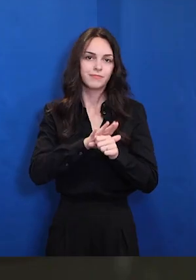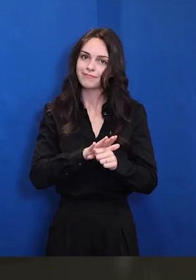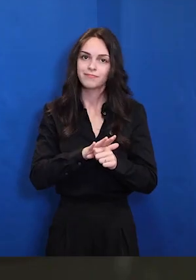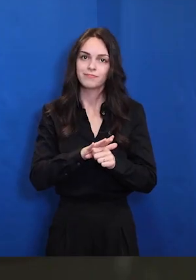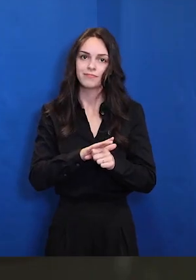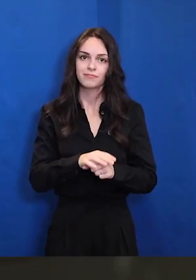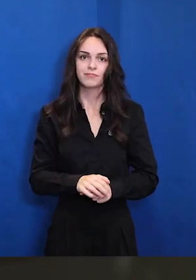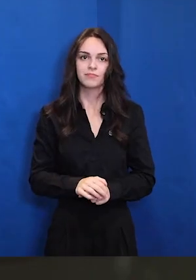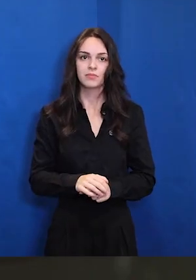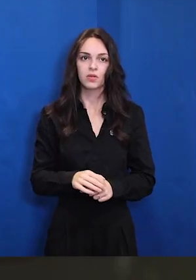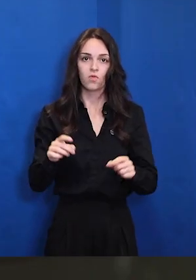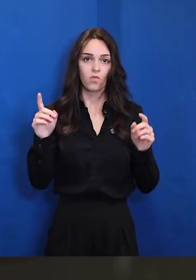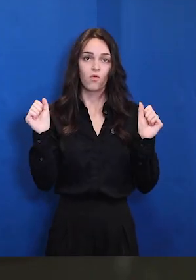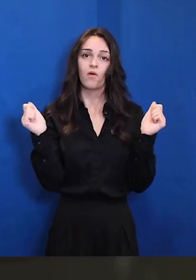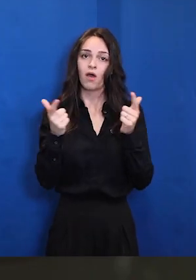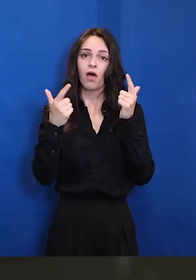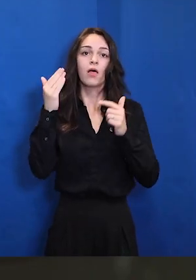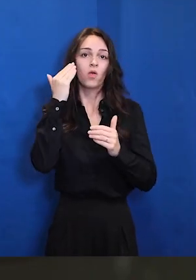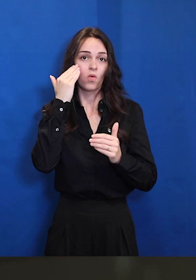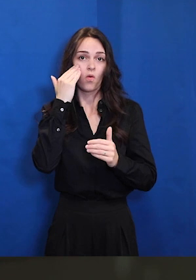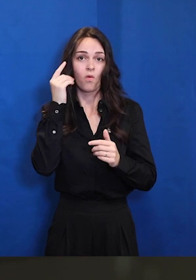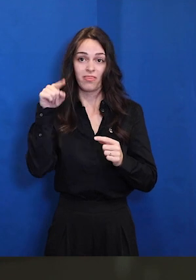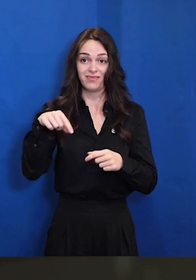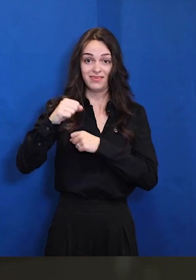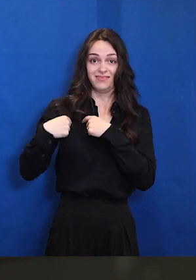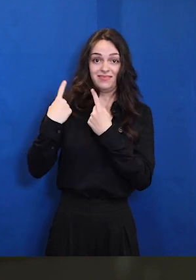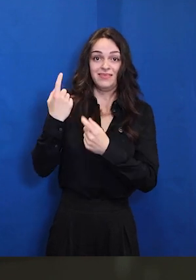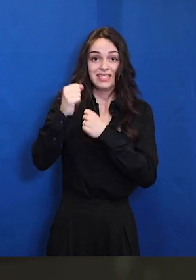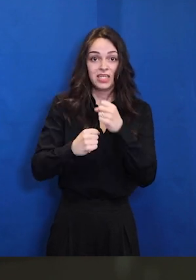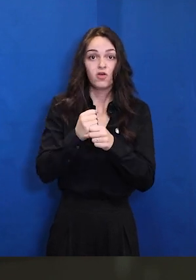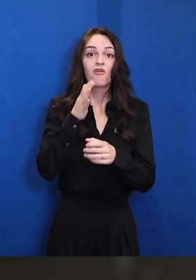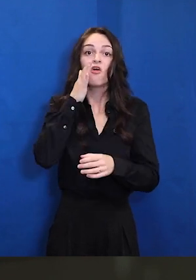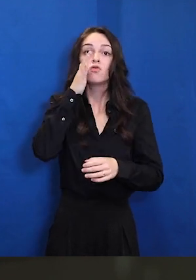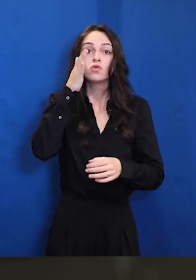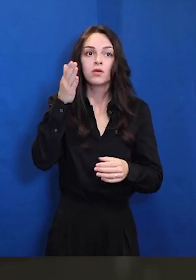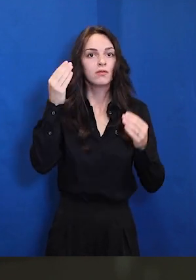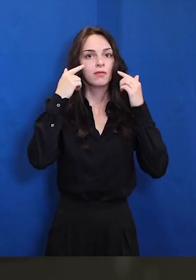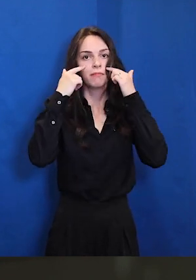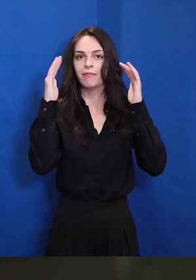Tomorrow is not promised. And if there is one thing we can all attest to this past year is that we don't know